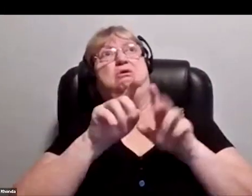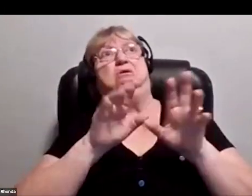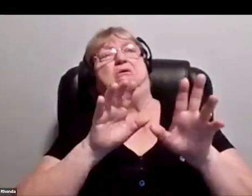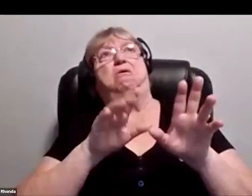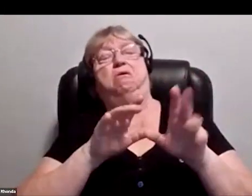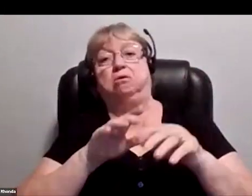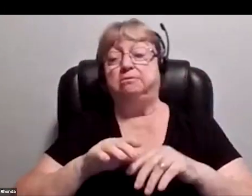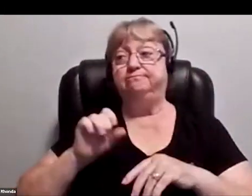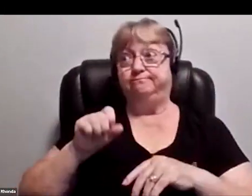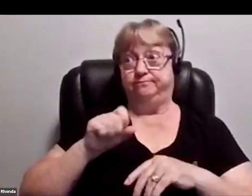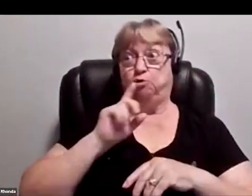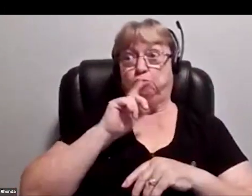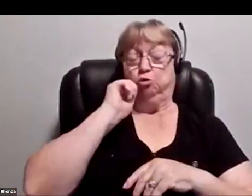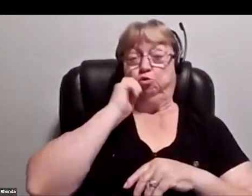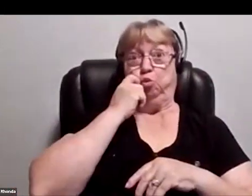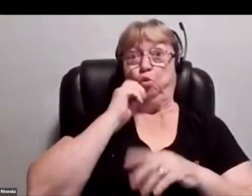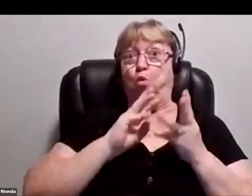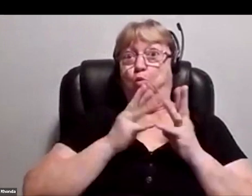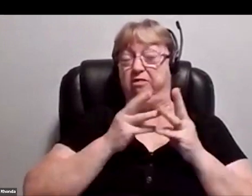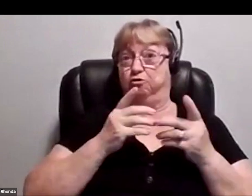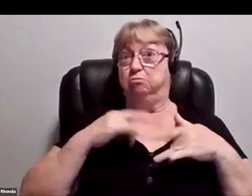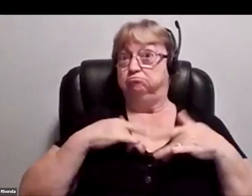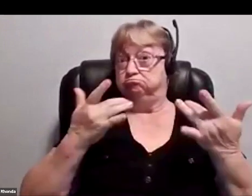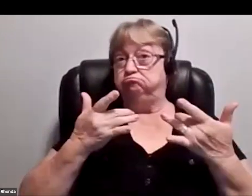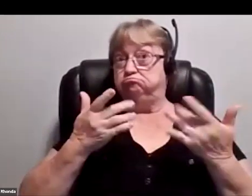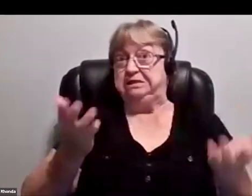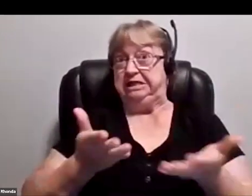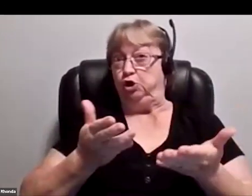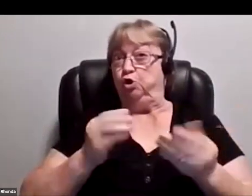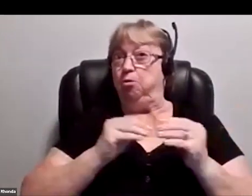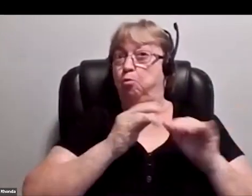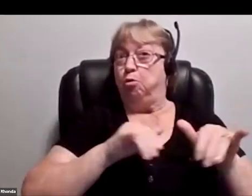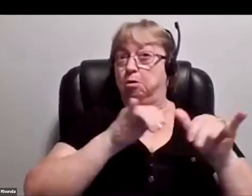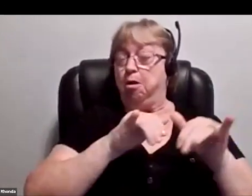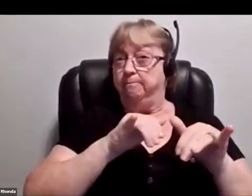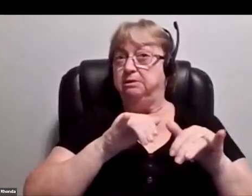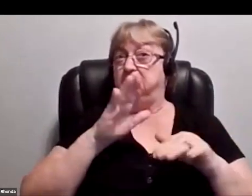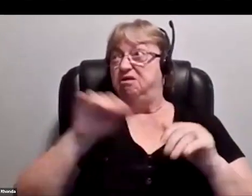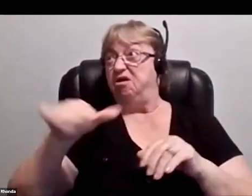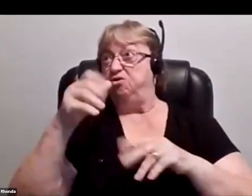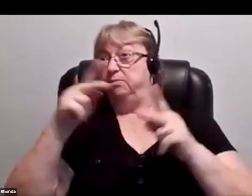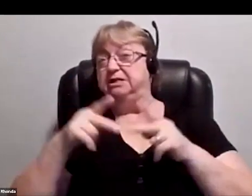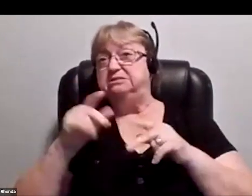that are much more common than other places in the world. One of them is a moon halo or a moon dog,